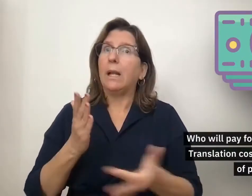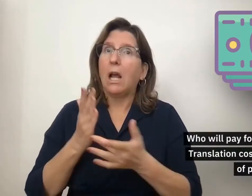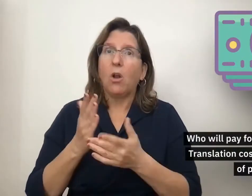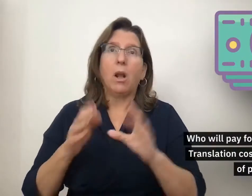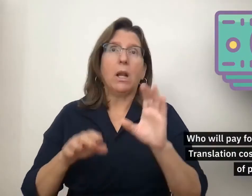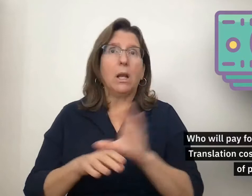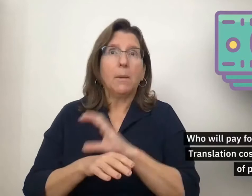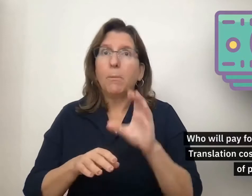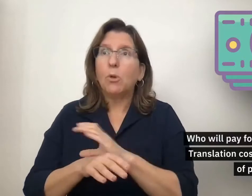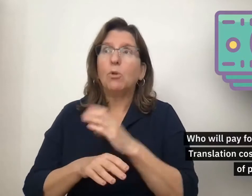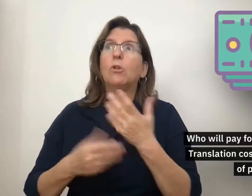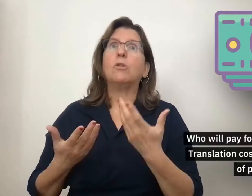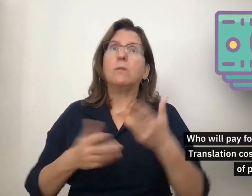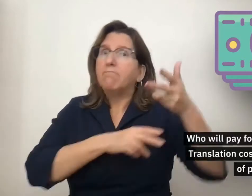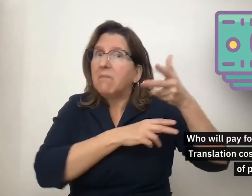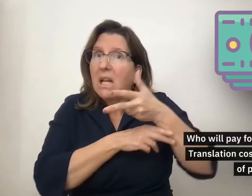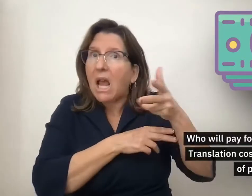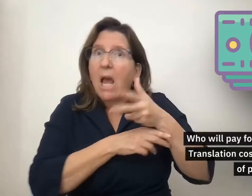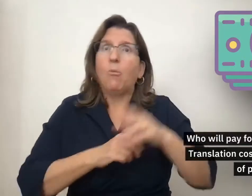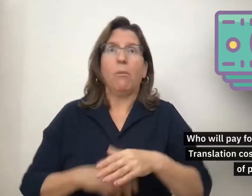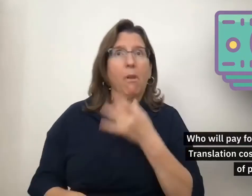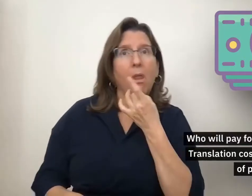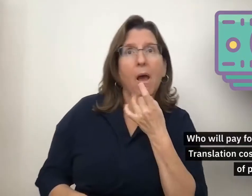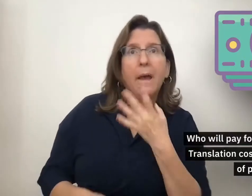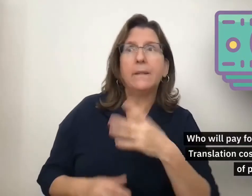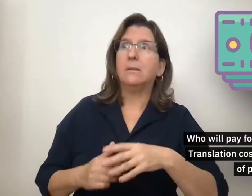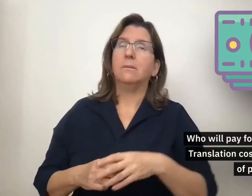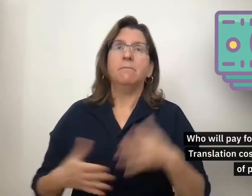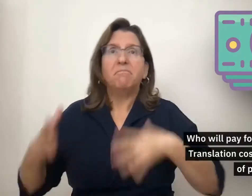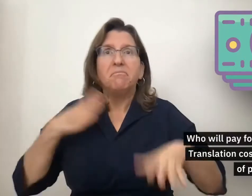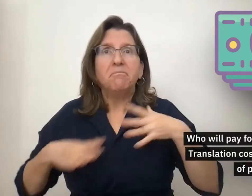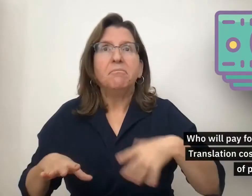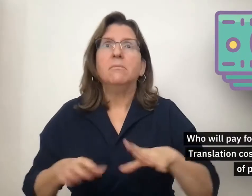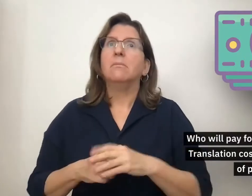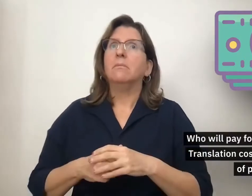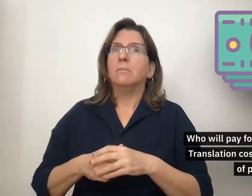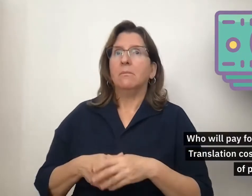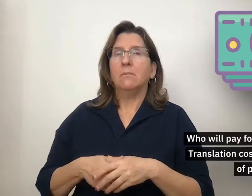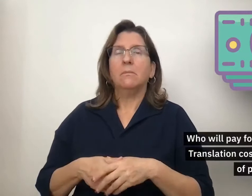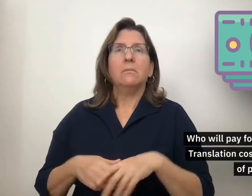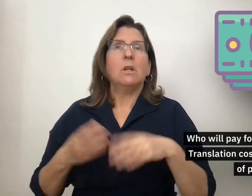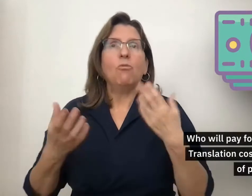Producing a translated ebook requires cameras, lights, editing technology, space, wardrobe.